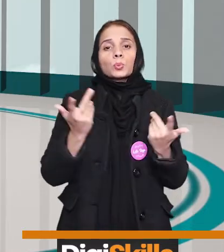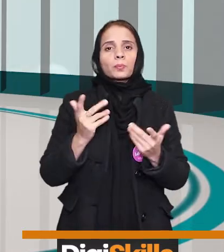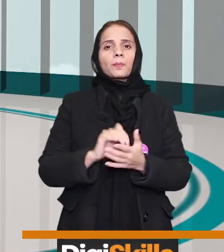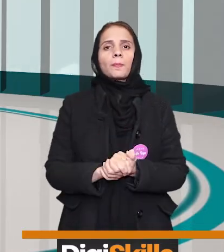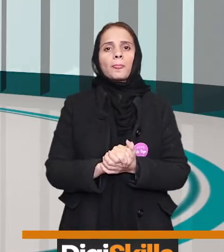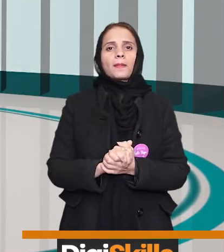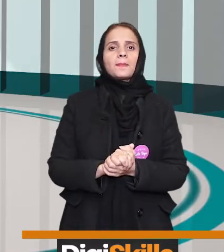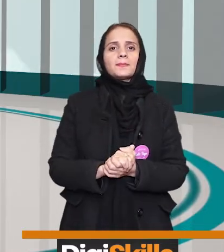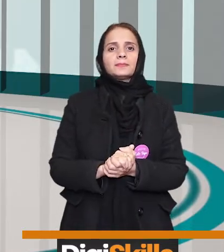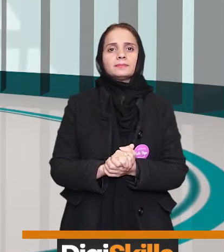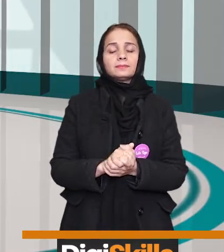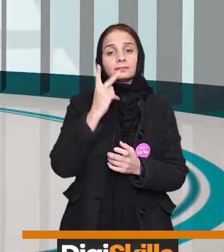Why?